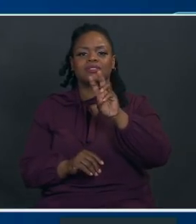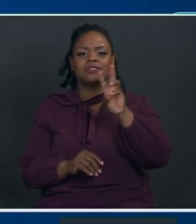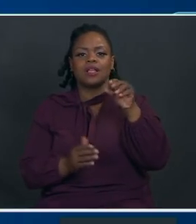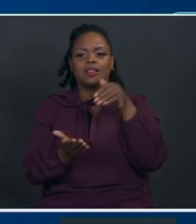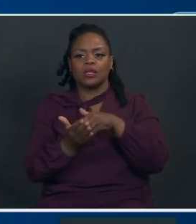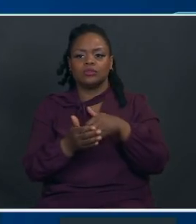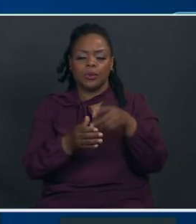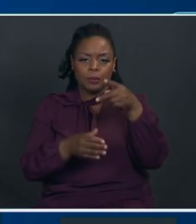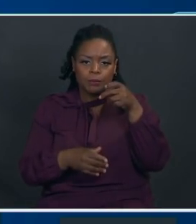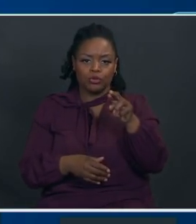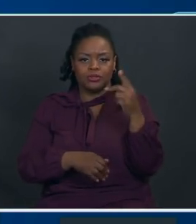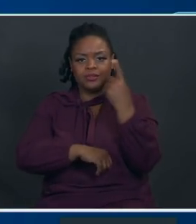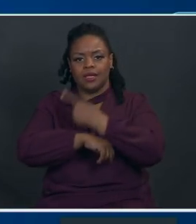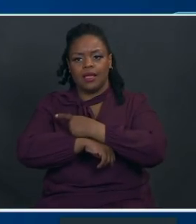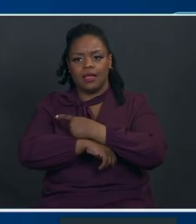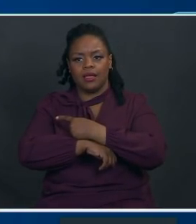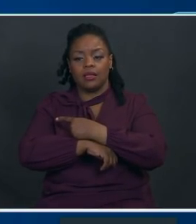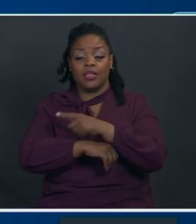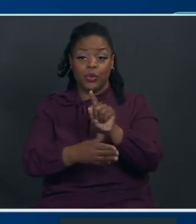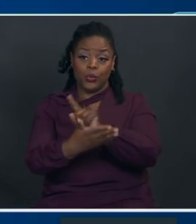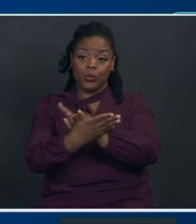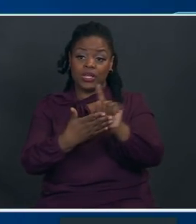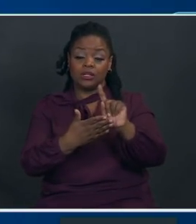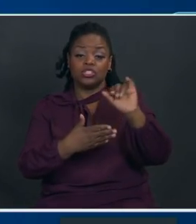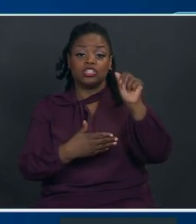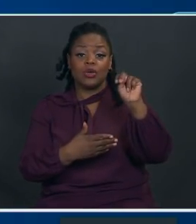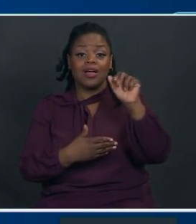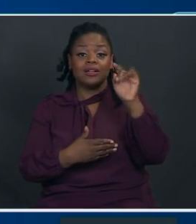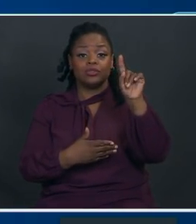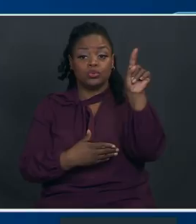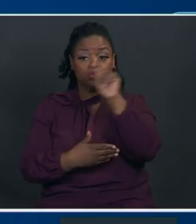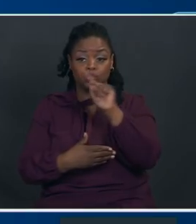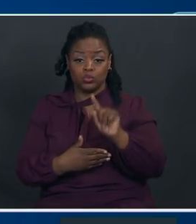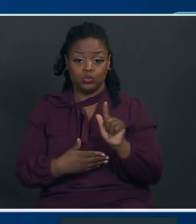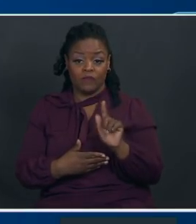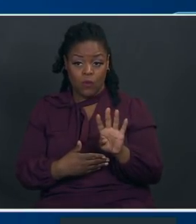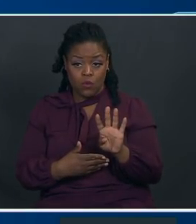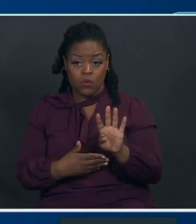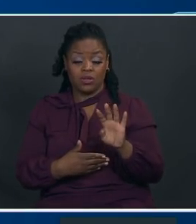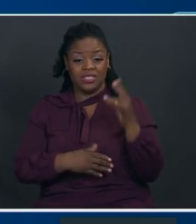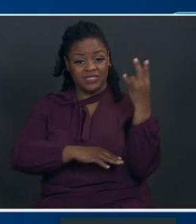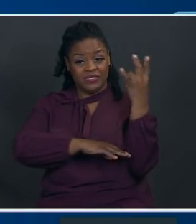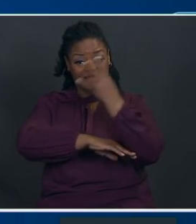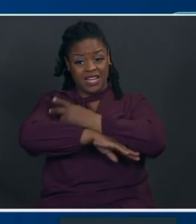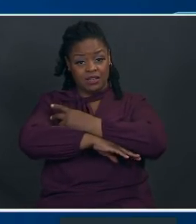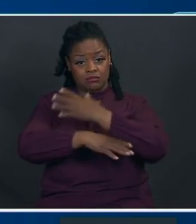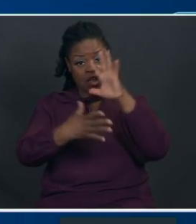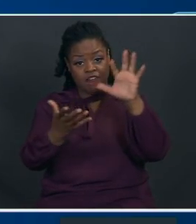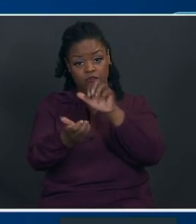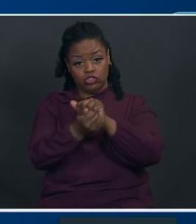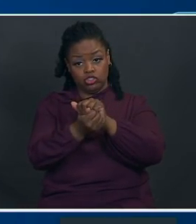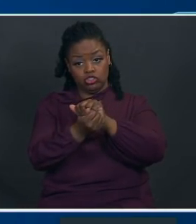During the week of January 18th to 24th, the seven-day average of new hospital admissions of patients with COVID-19